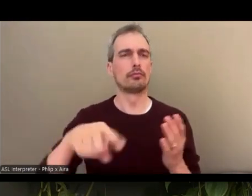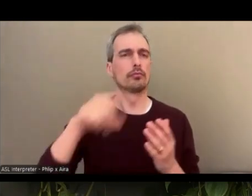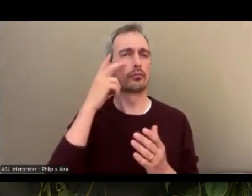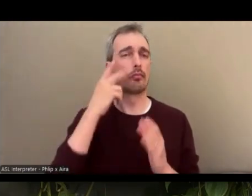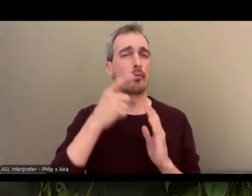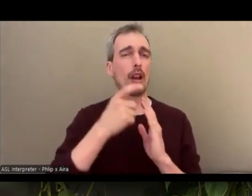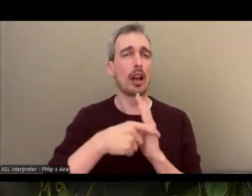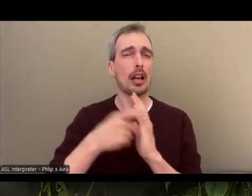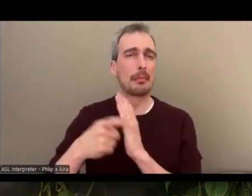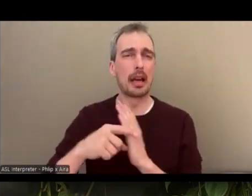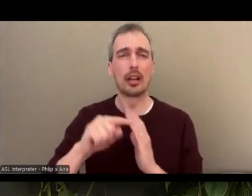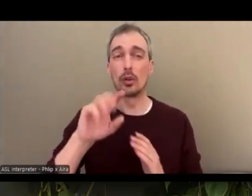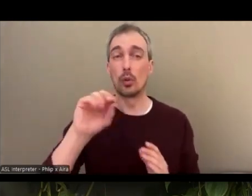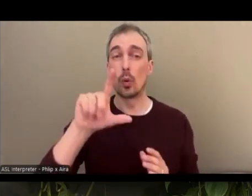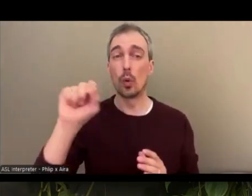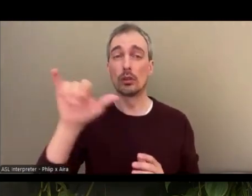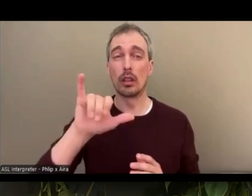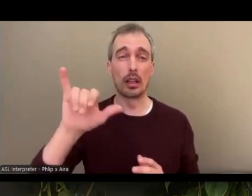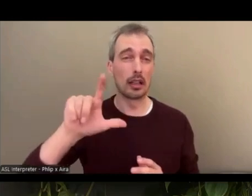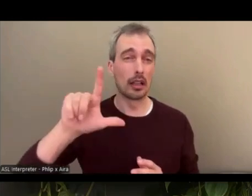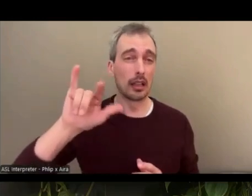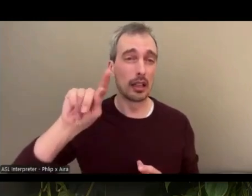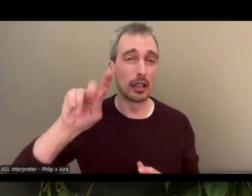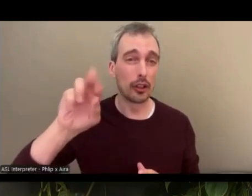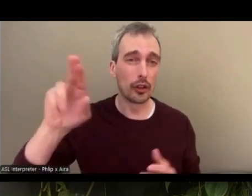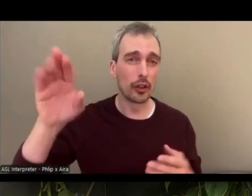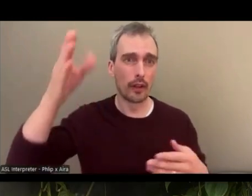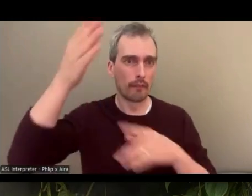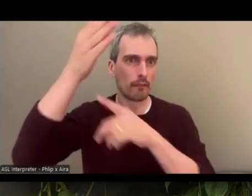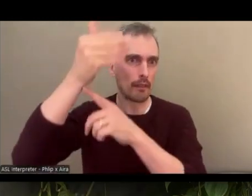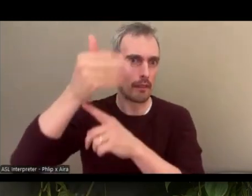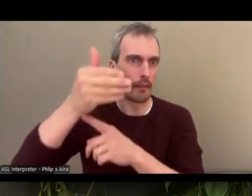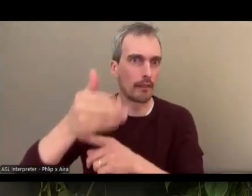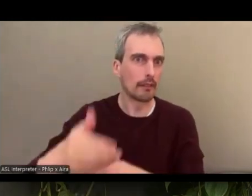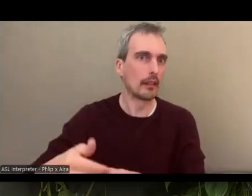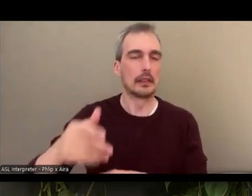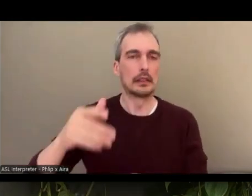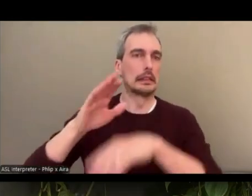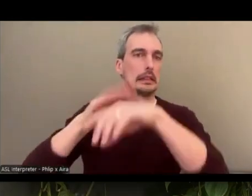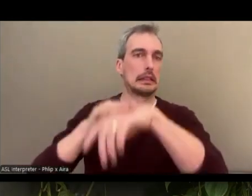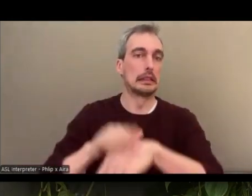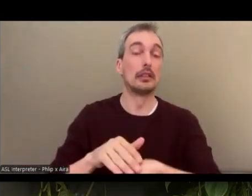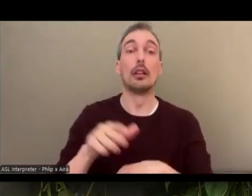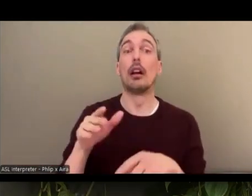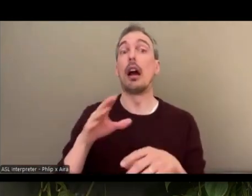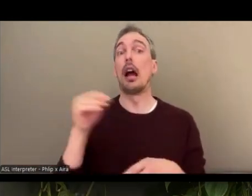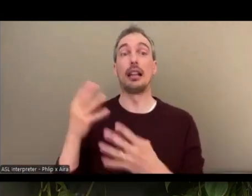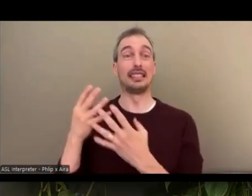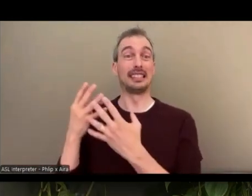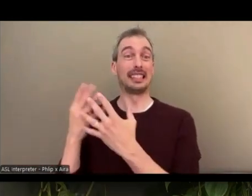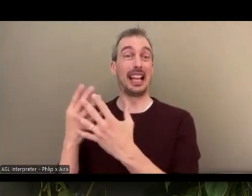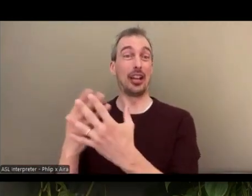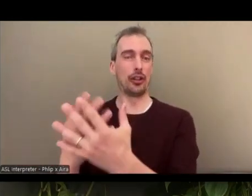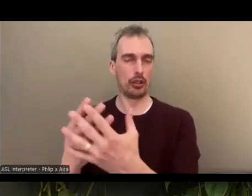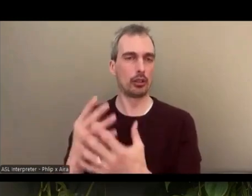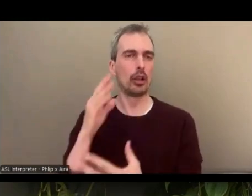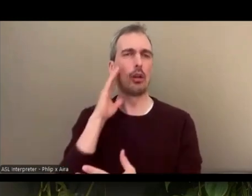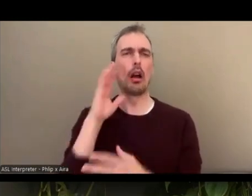and scanners tend to identify a high volume of issues, which is good. It's kind of what you want.